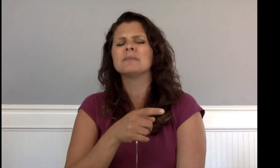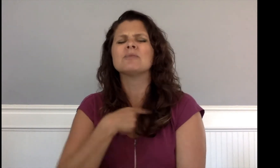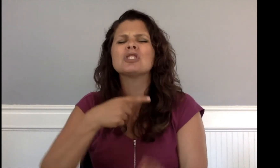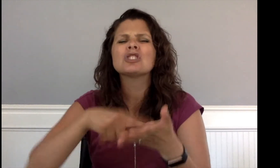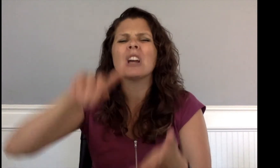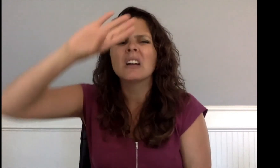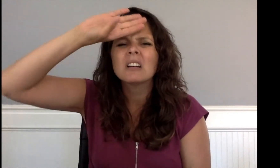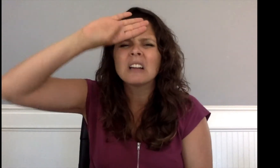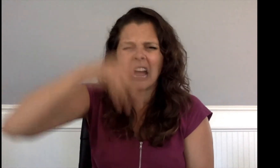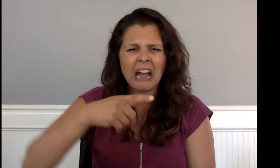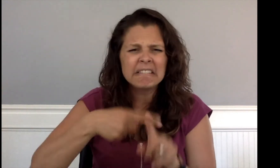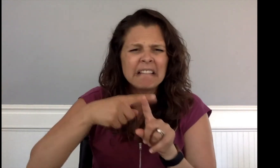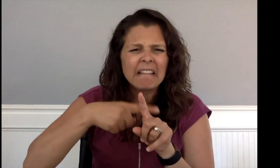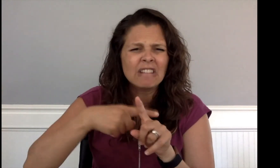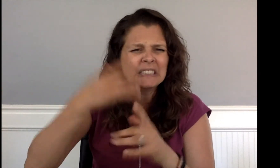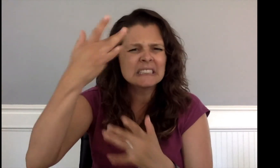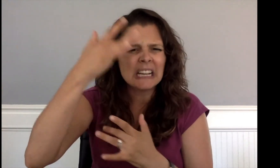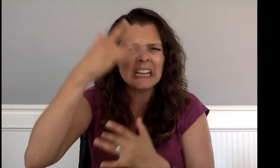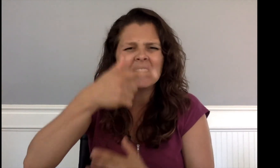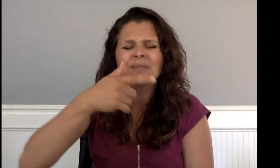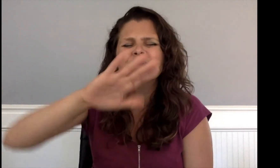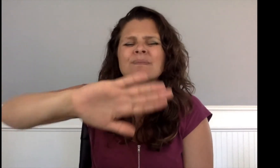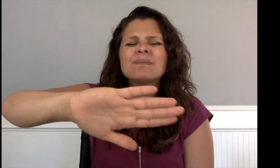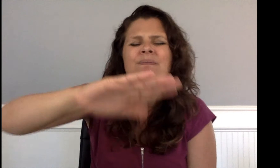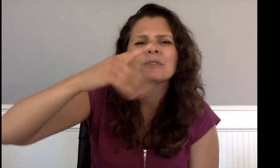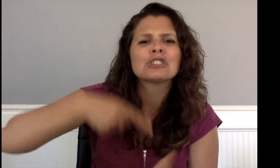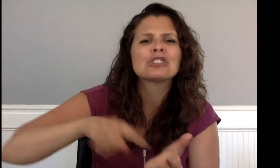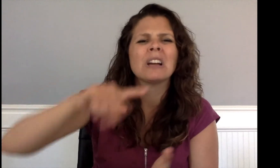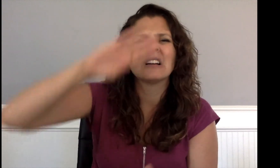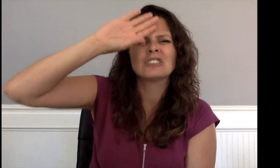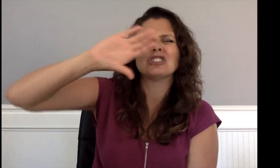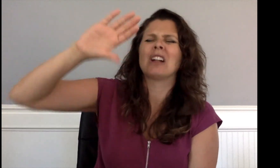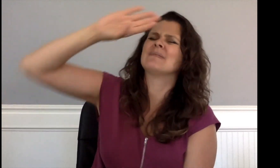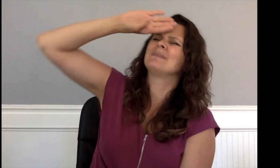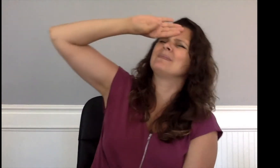Yvette felt Charlie's forehead. "Do you have a fever?"